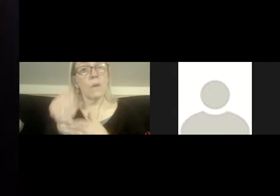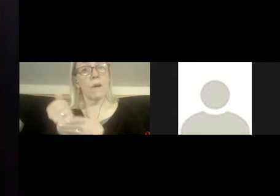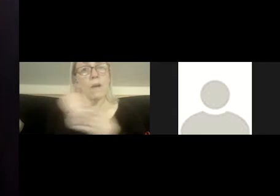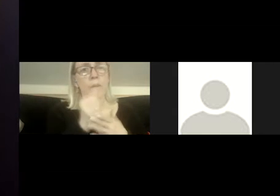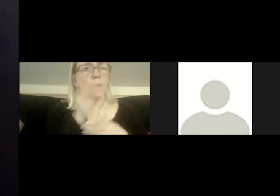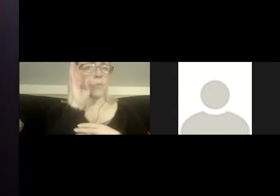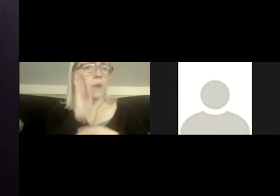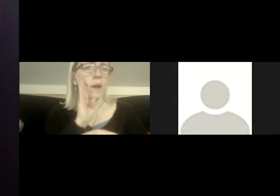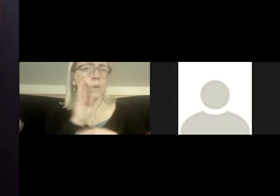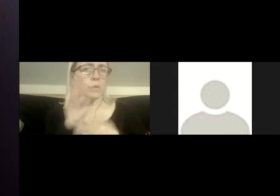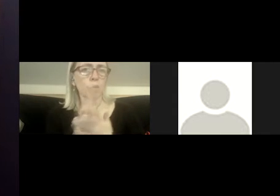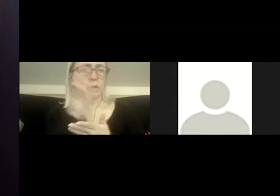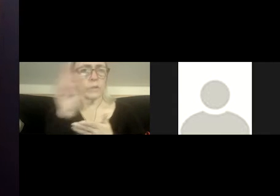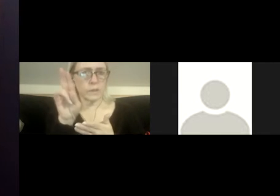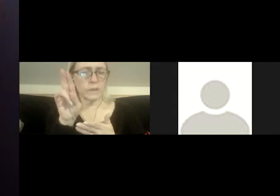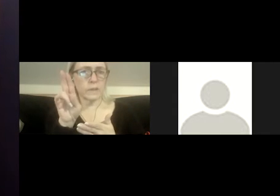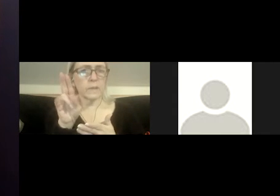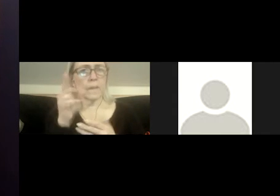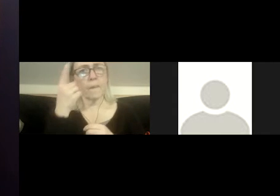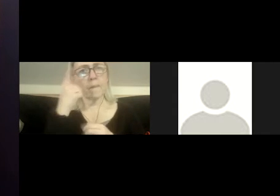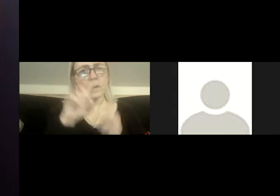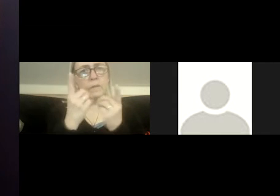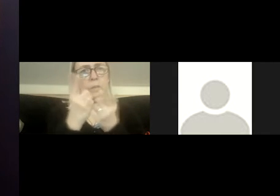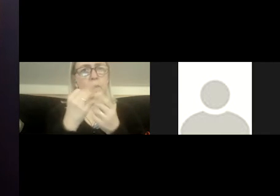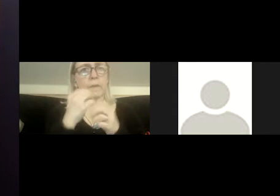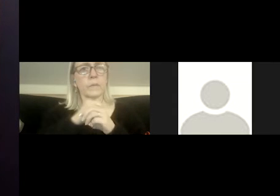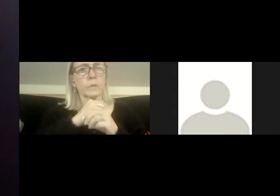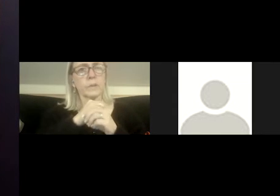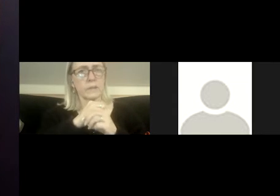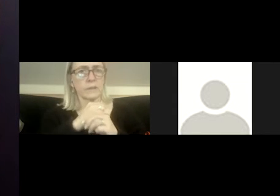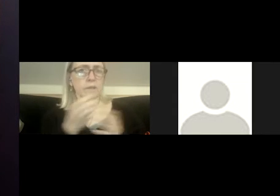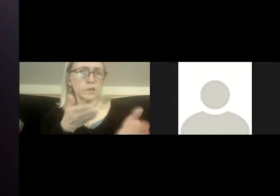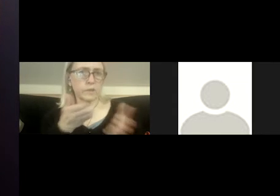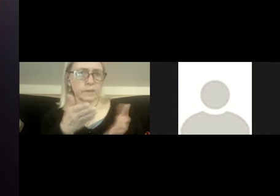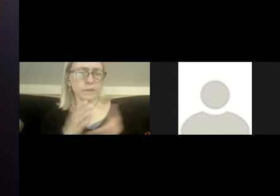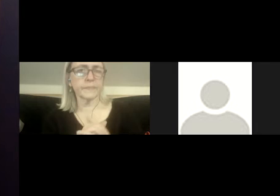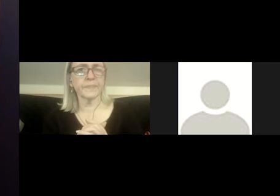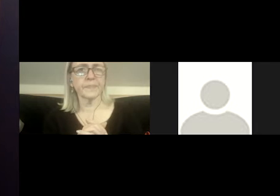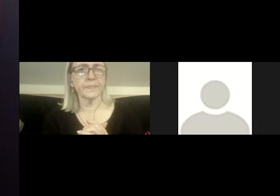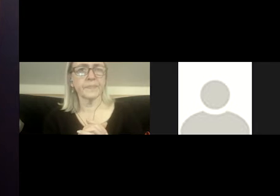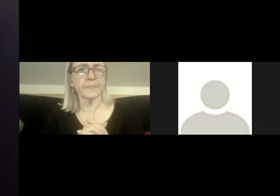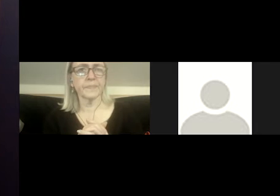I learned so much from each one of these projects collectively, including the micro-grant project.